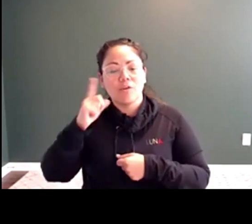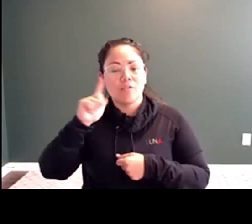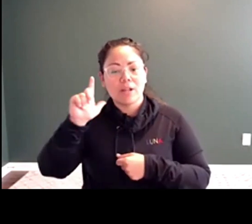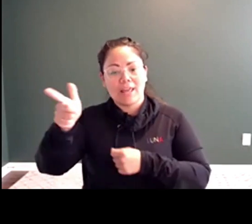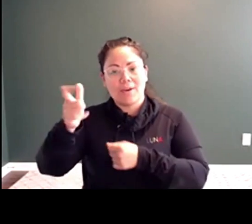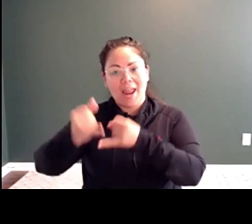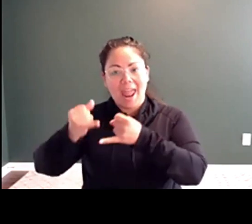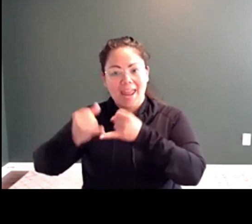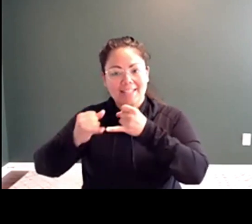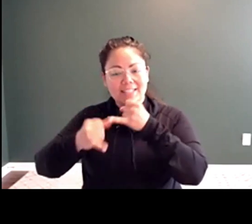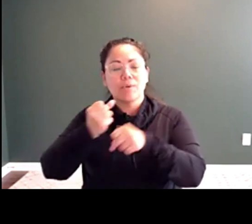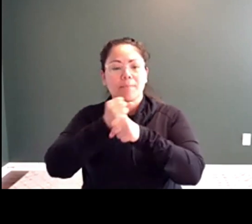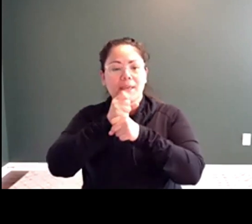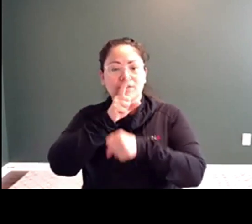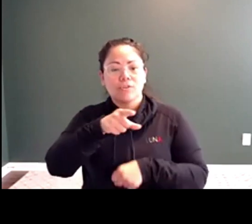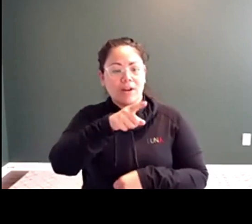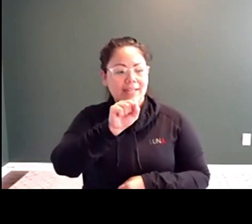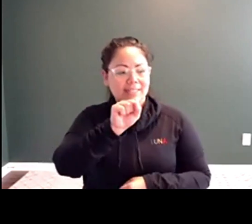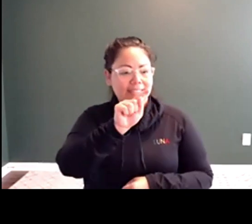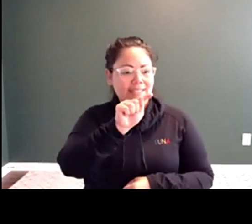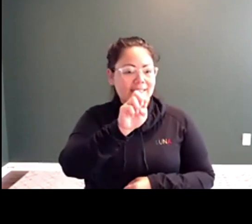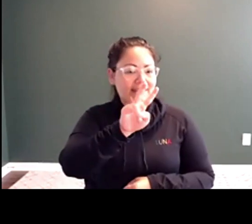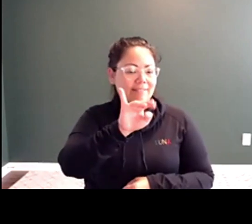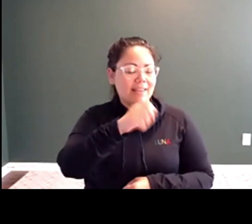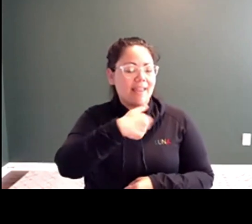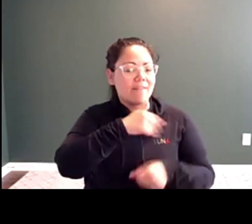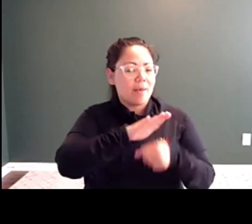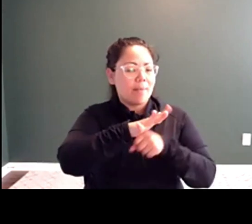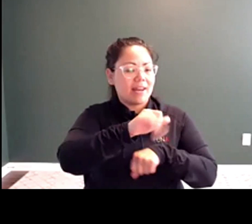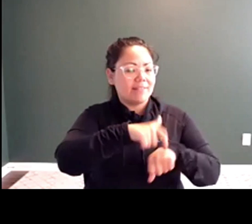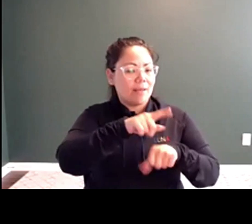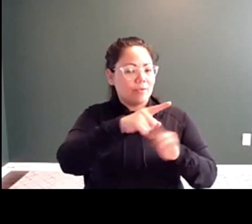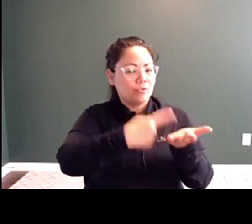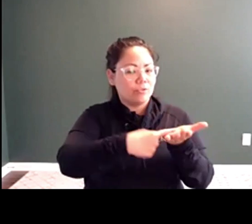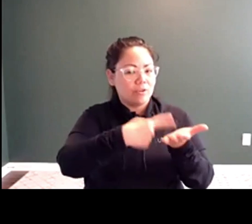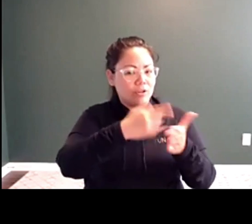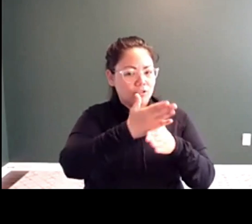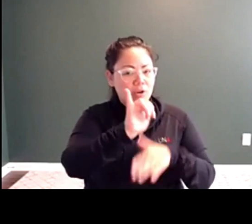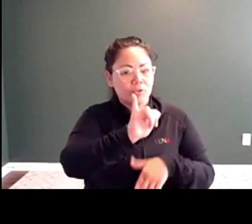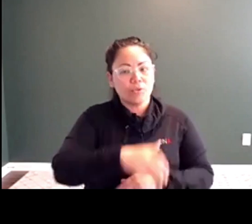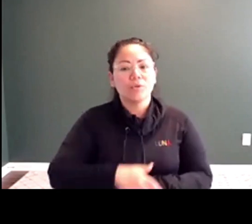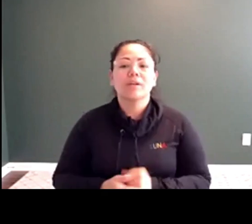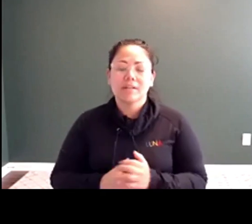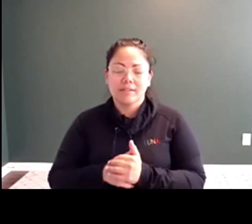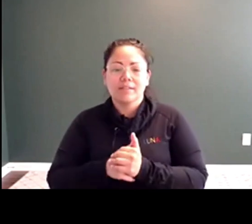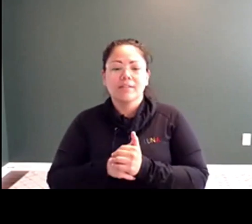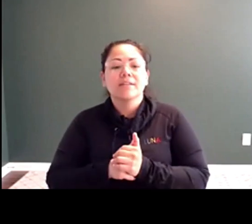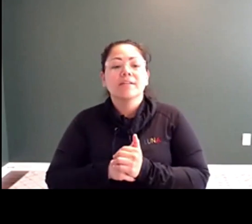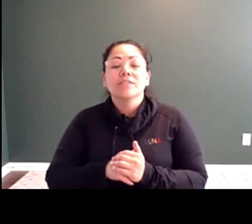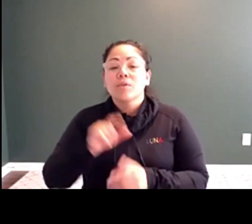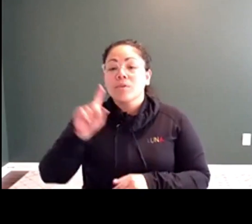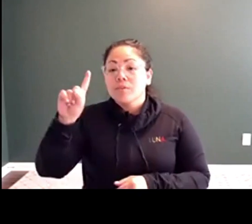That way we make sure that Stevie has plenty of time to share as well. Great. So the first question I have is from Robert.